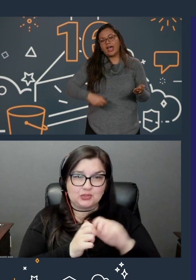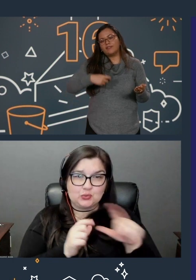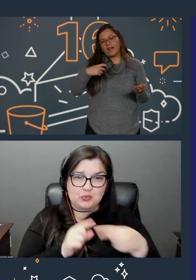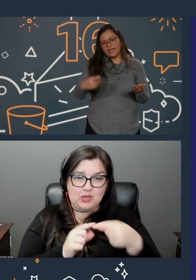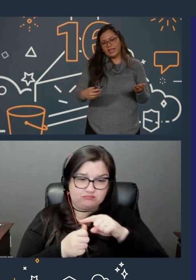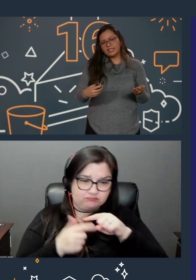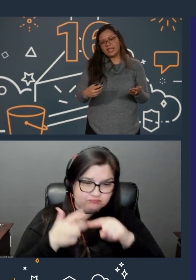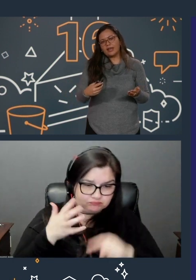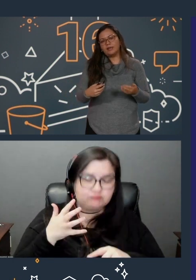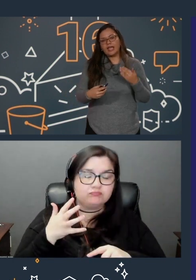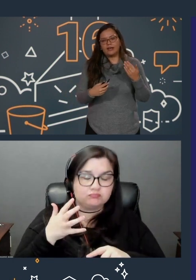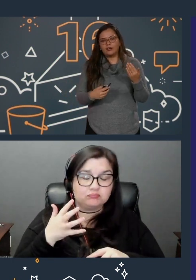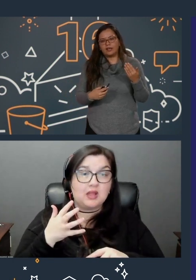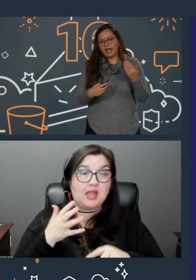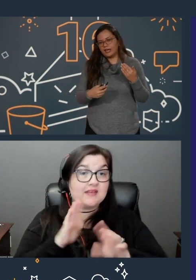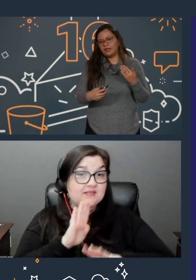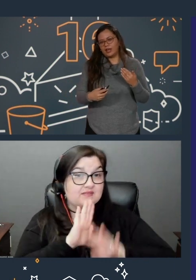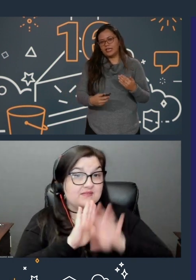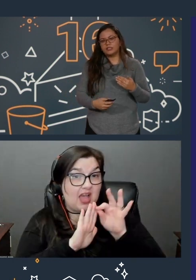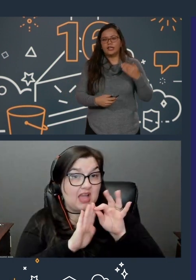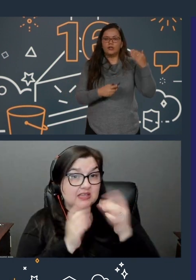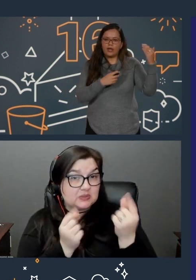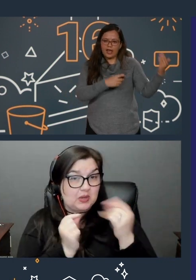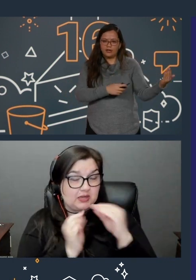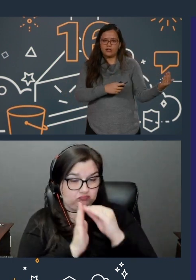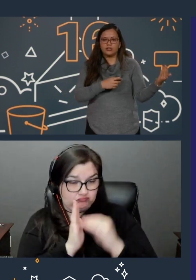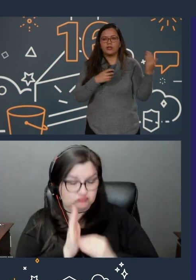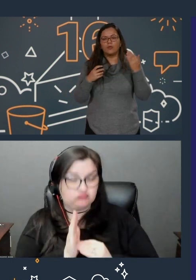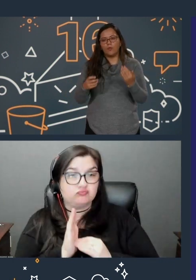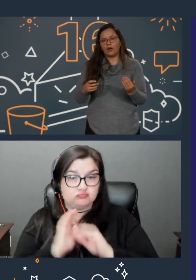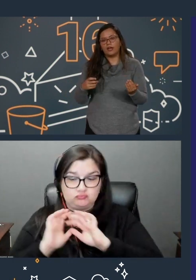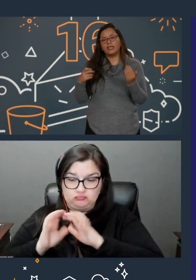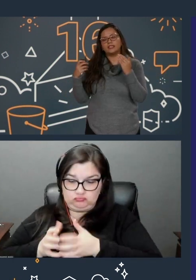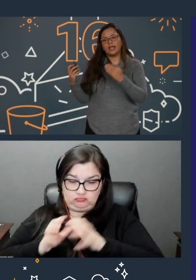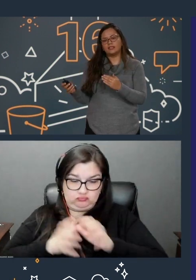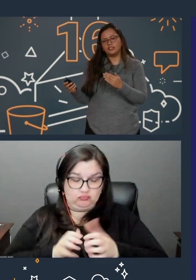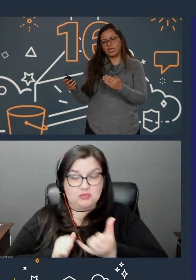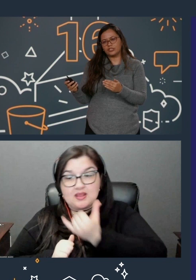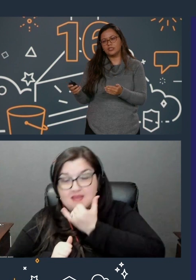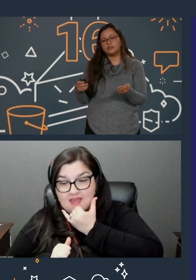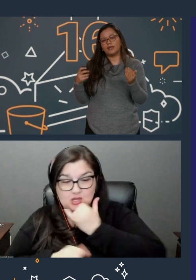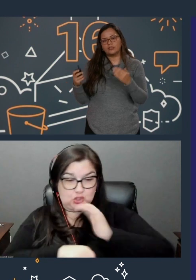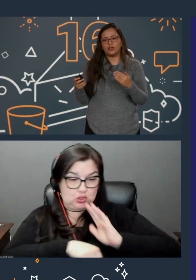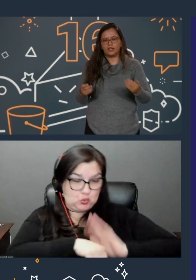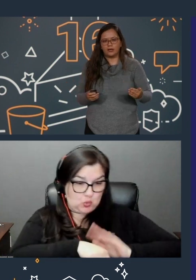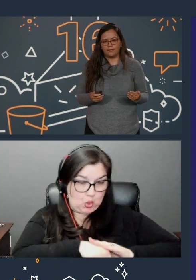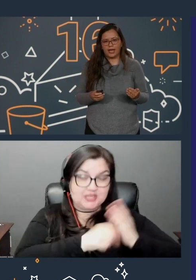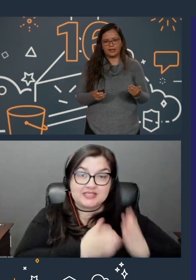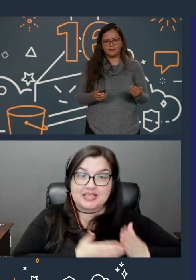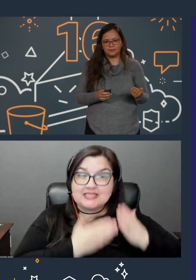And findings can be categorized into errors, warnings, and suggestions based on their impact.